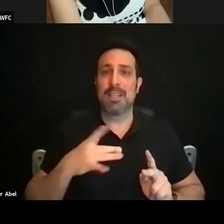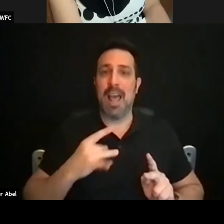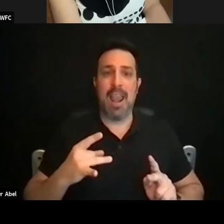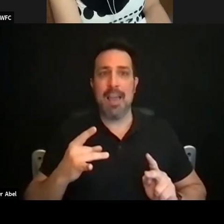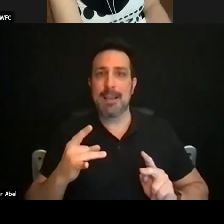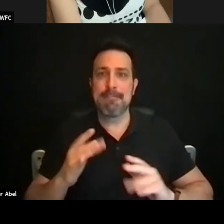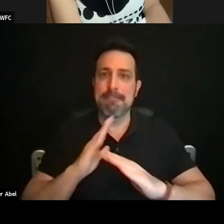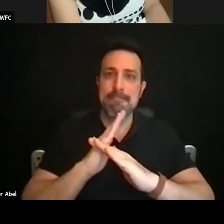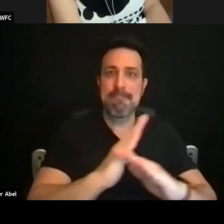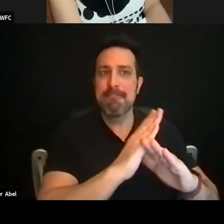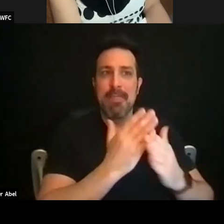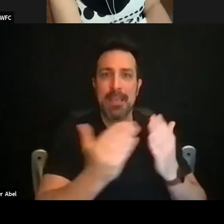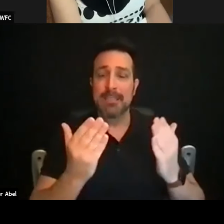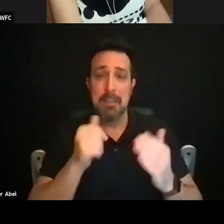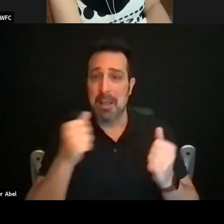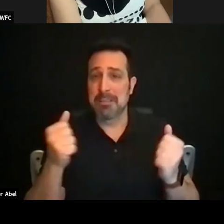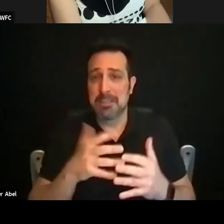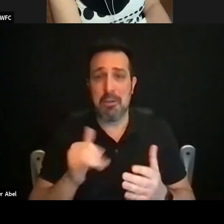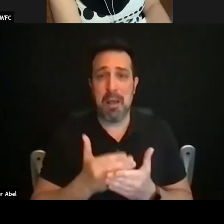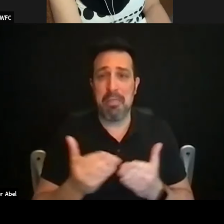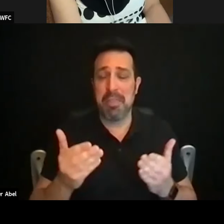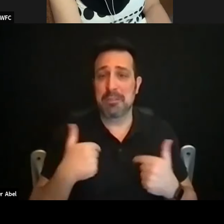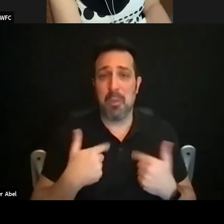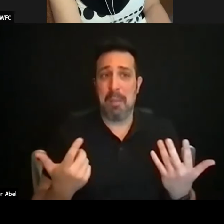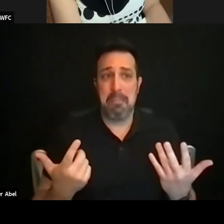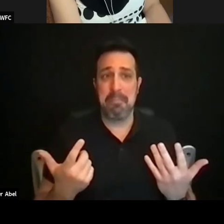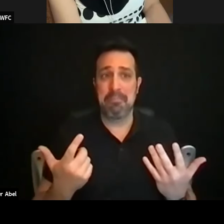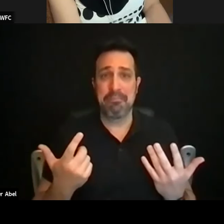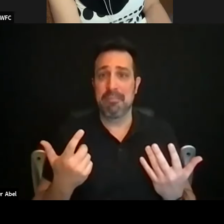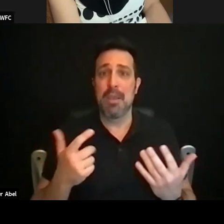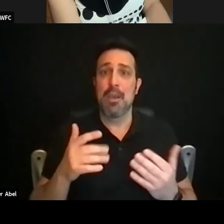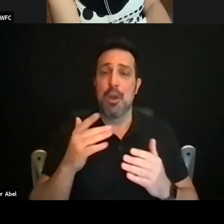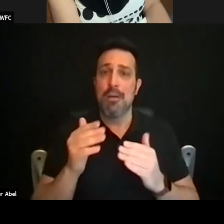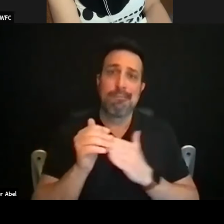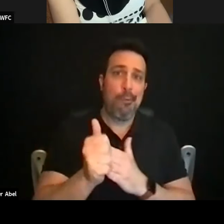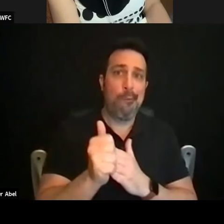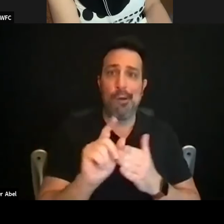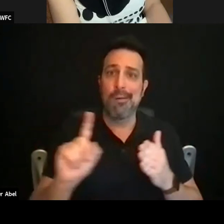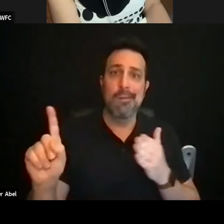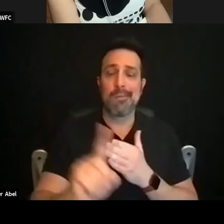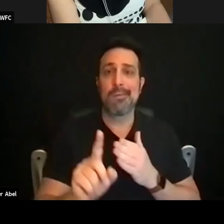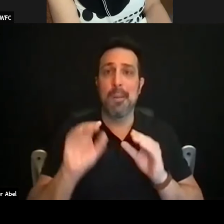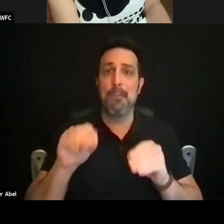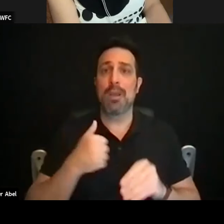area. And I don't mind public speaking but it's not really my thing. I'm a person that